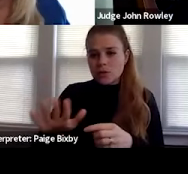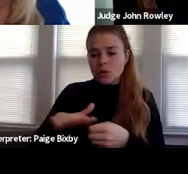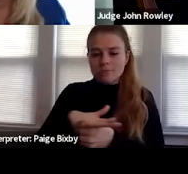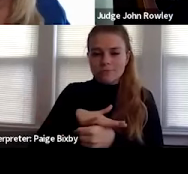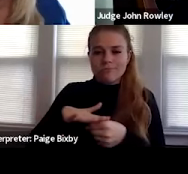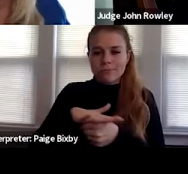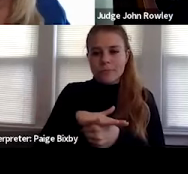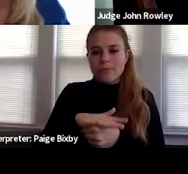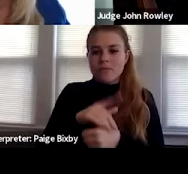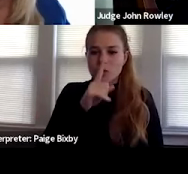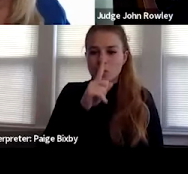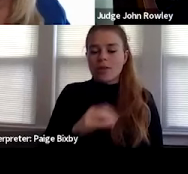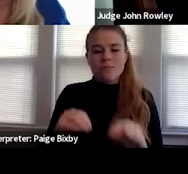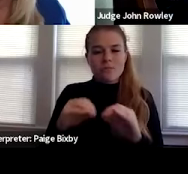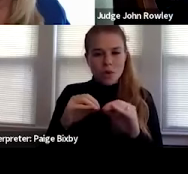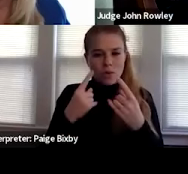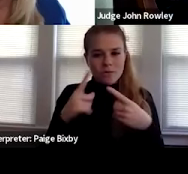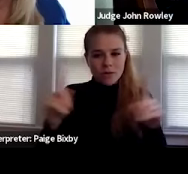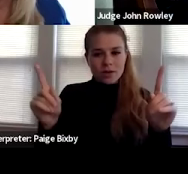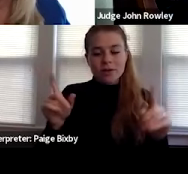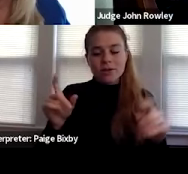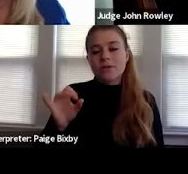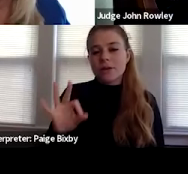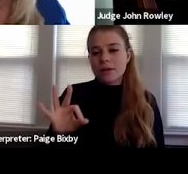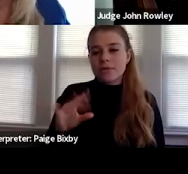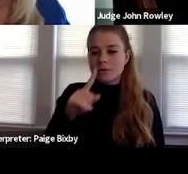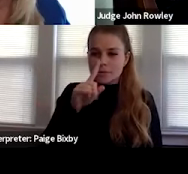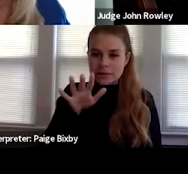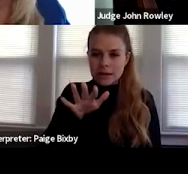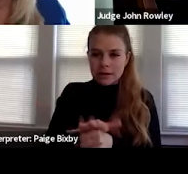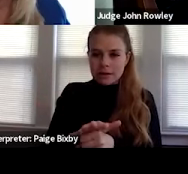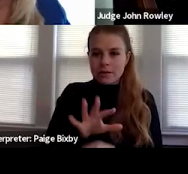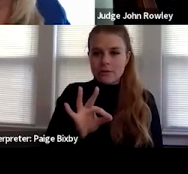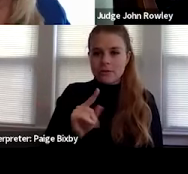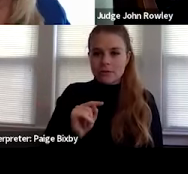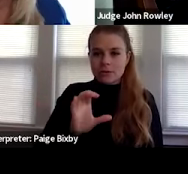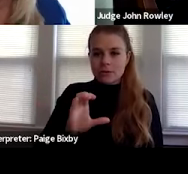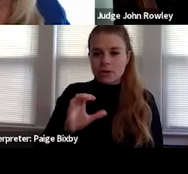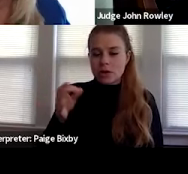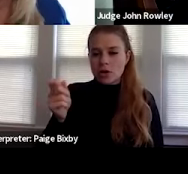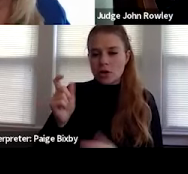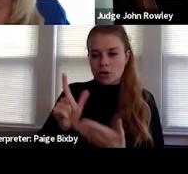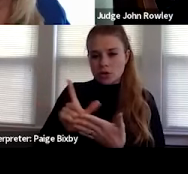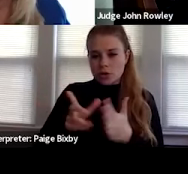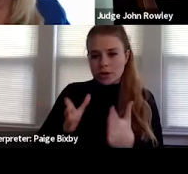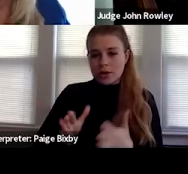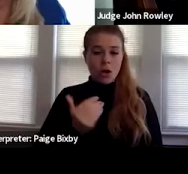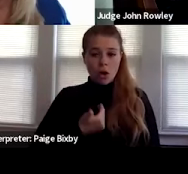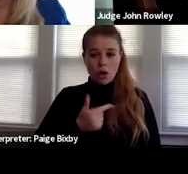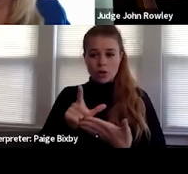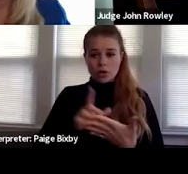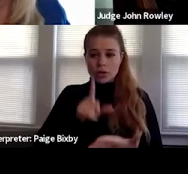It is much more effective if you can have dedicated family treatment court attorneys. Now our attorneys don't exclusively do family treatment court,